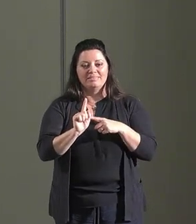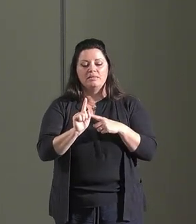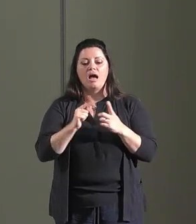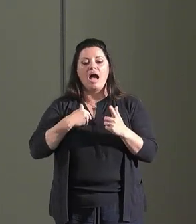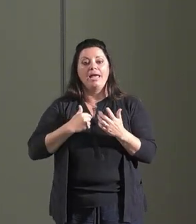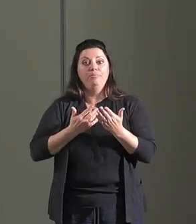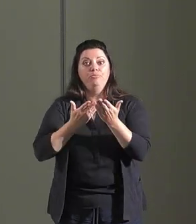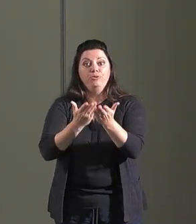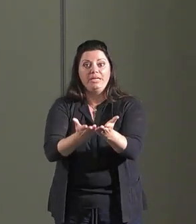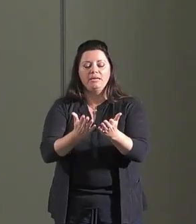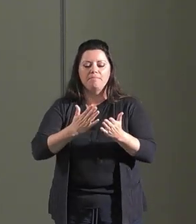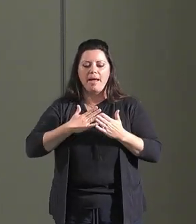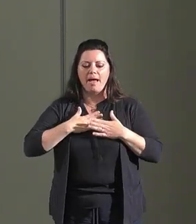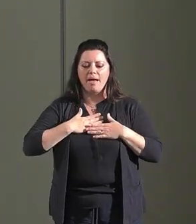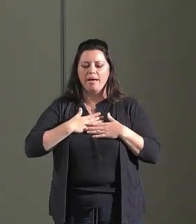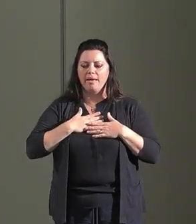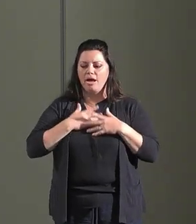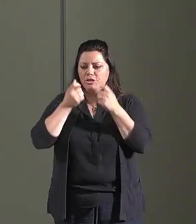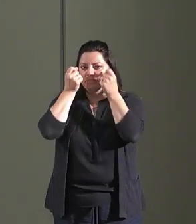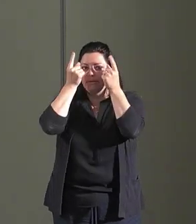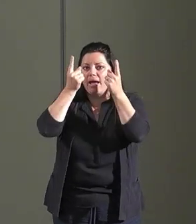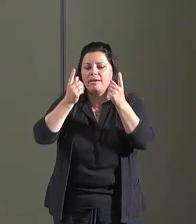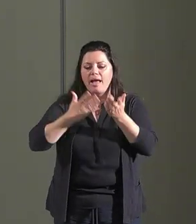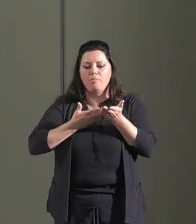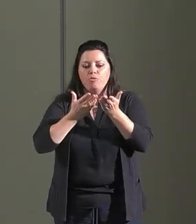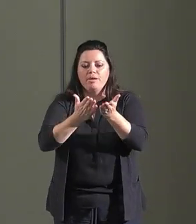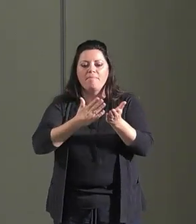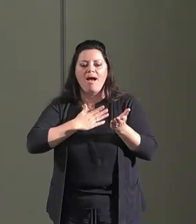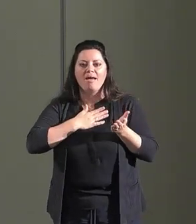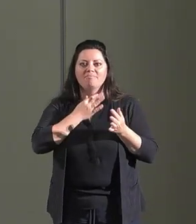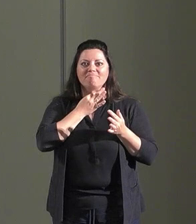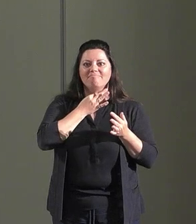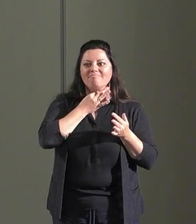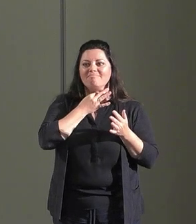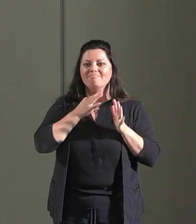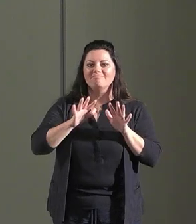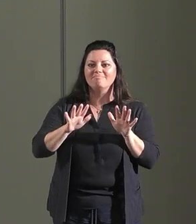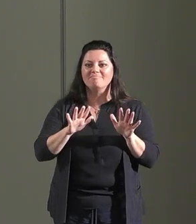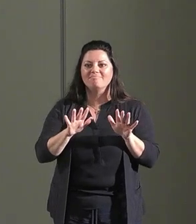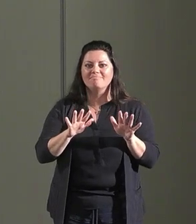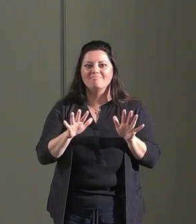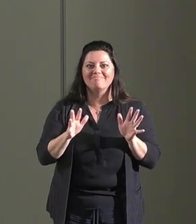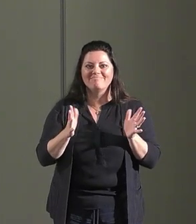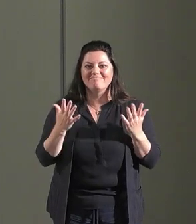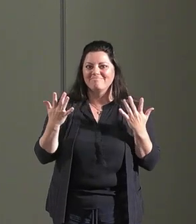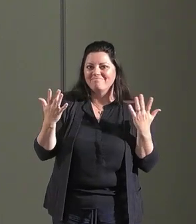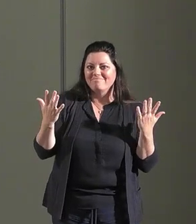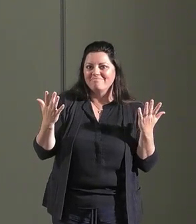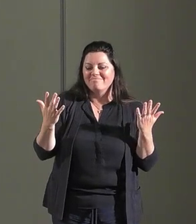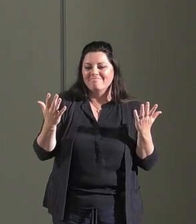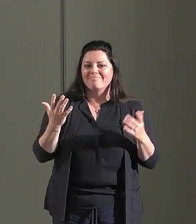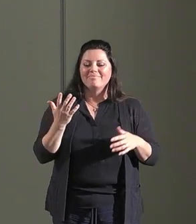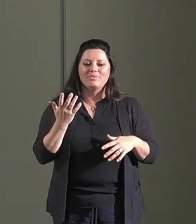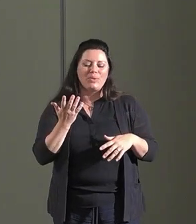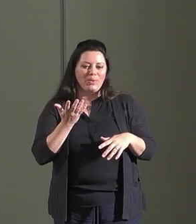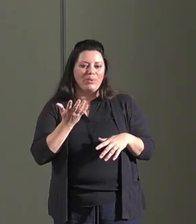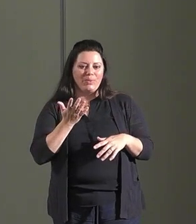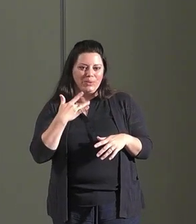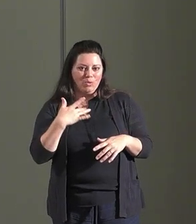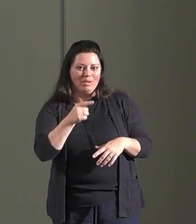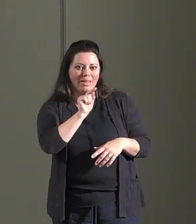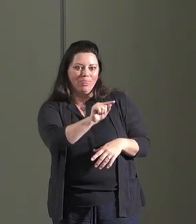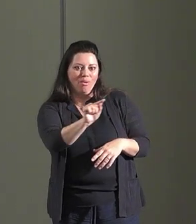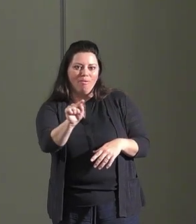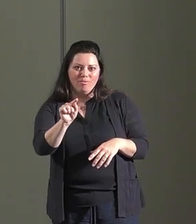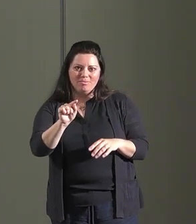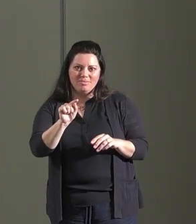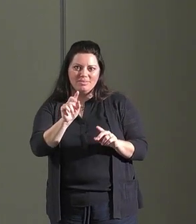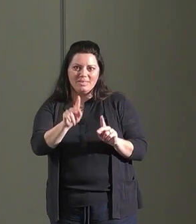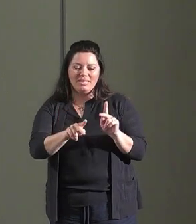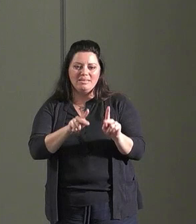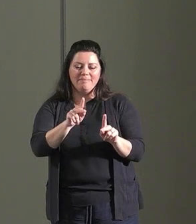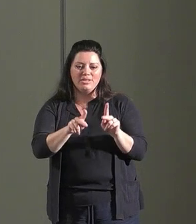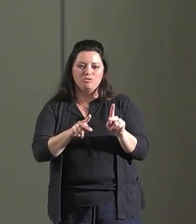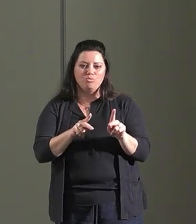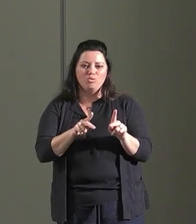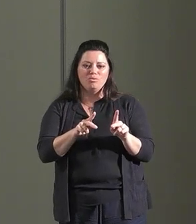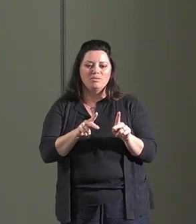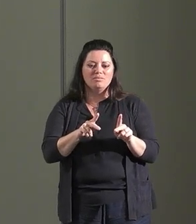of understanding. And curiosity. And you usually the individuals aren't able to